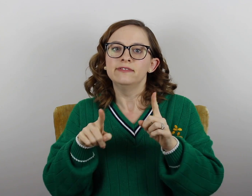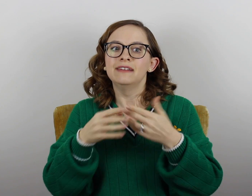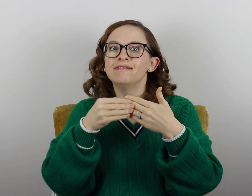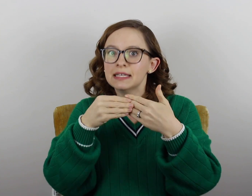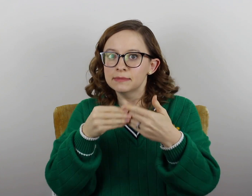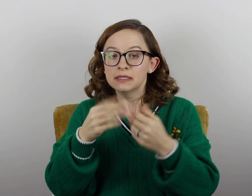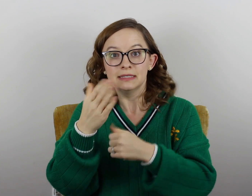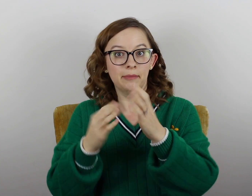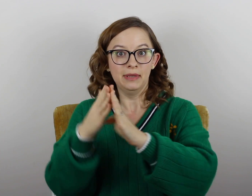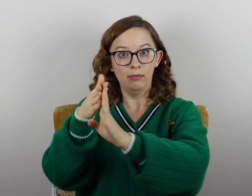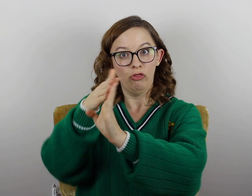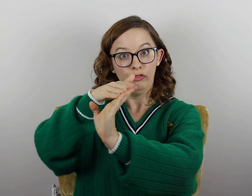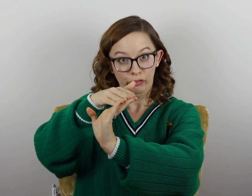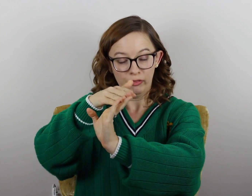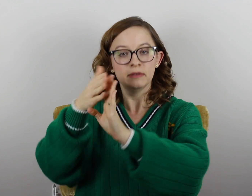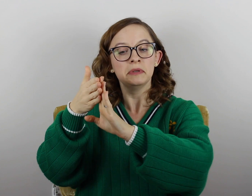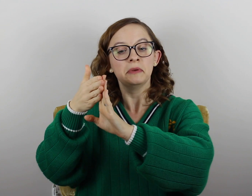Remember each person has a different range of flexibility.